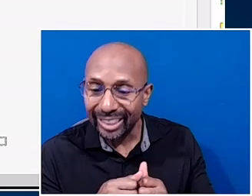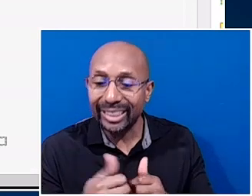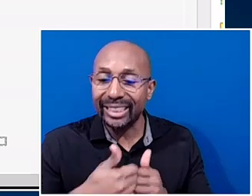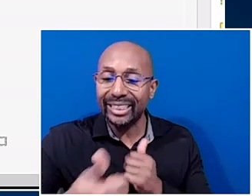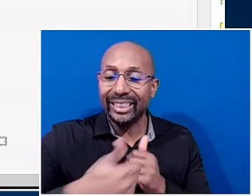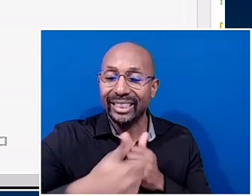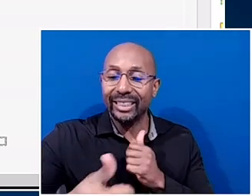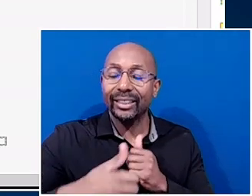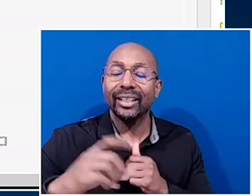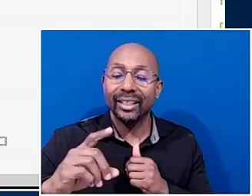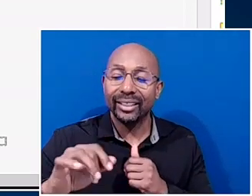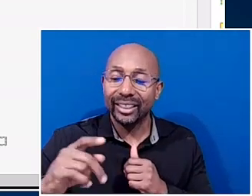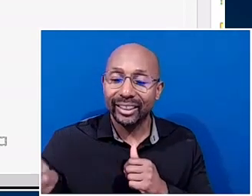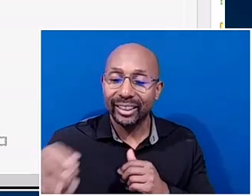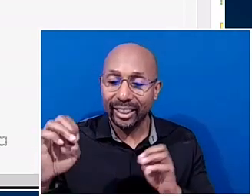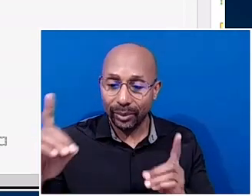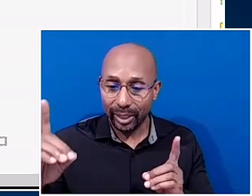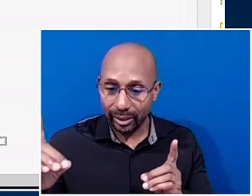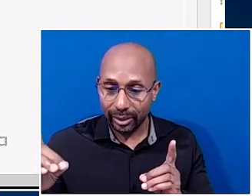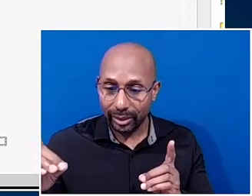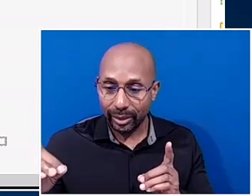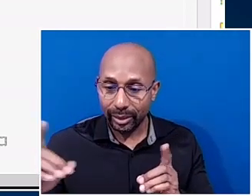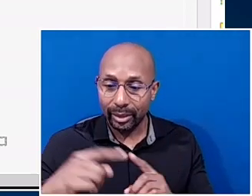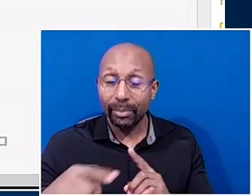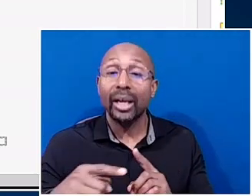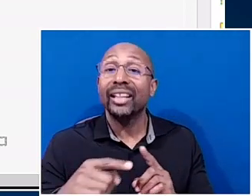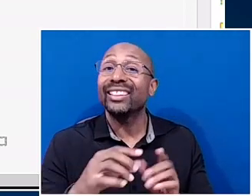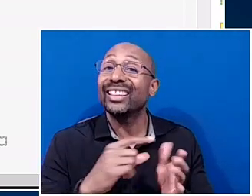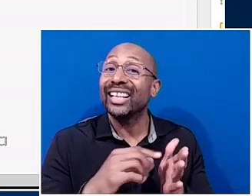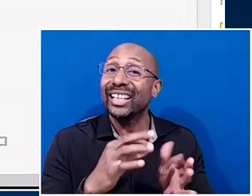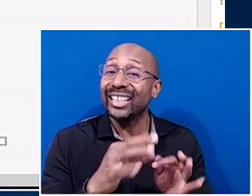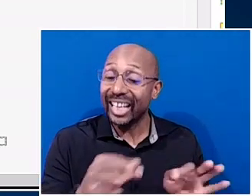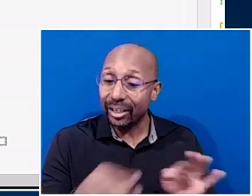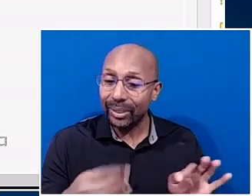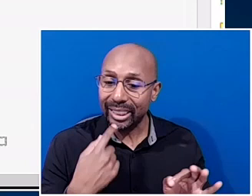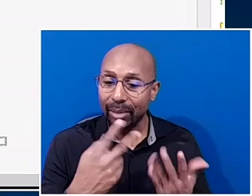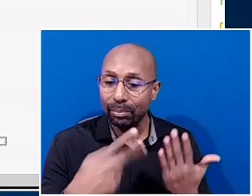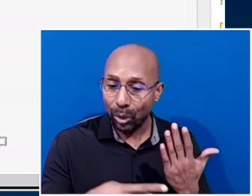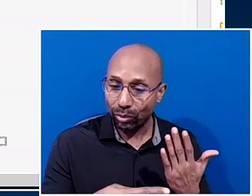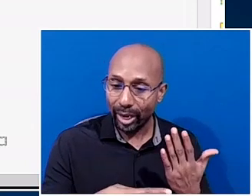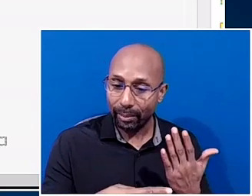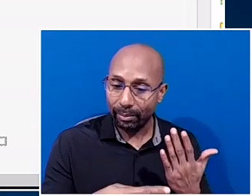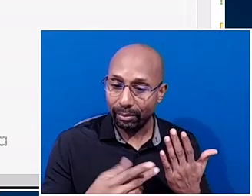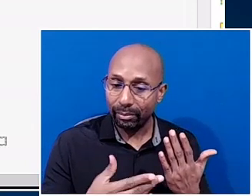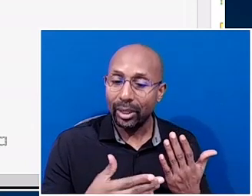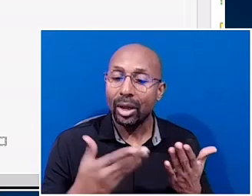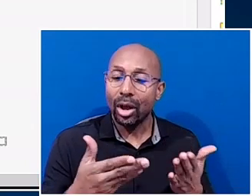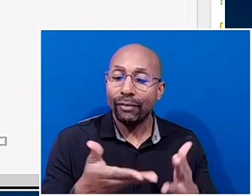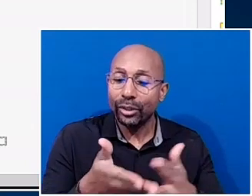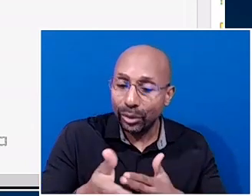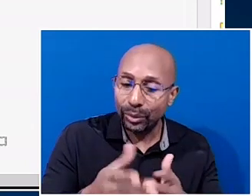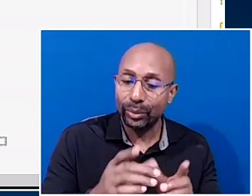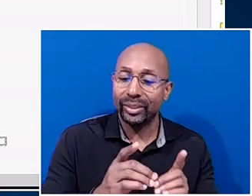program offered through distance education. We heard from the committee that there were some concerns with that